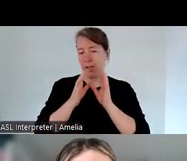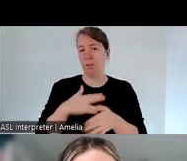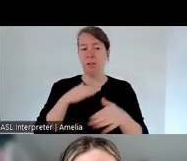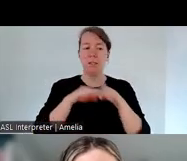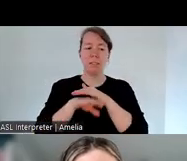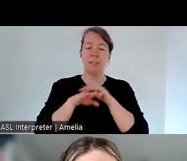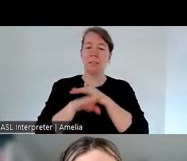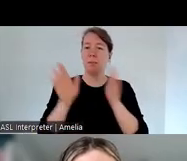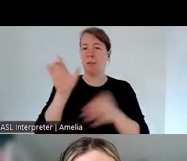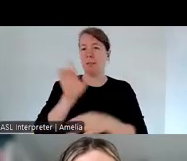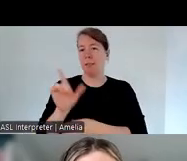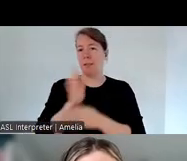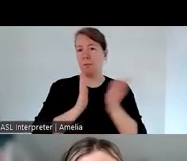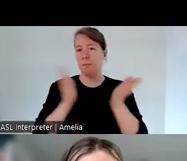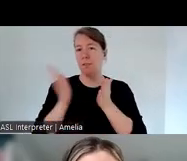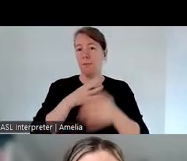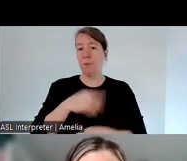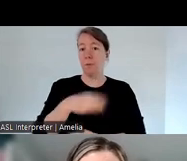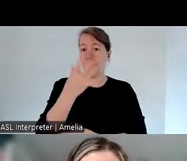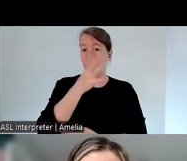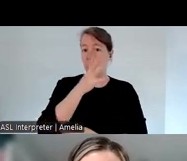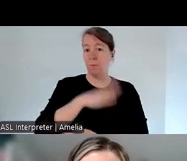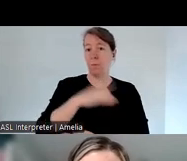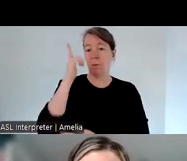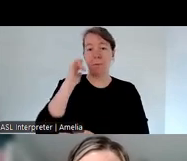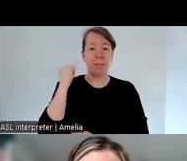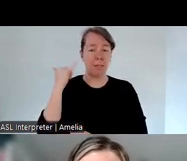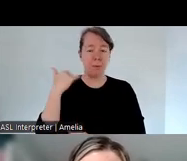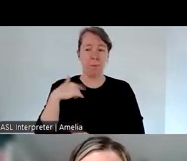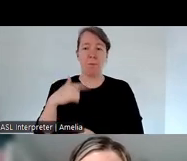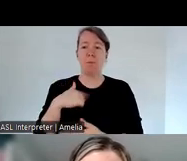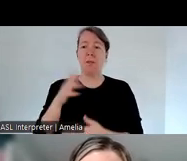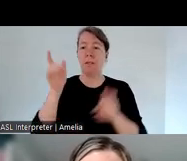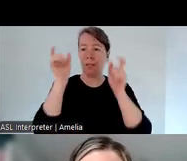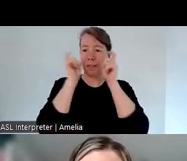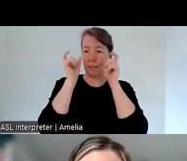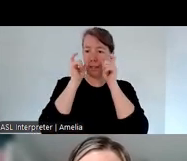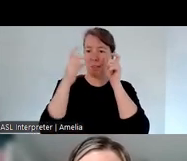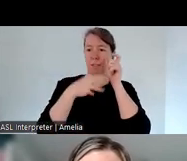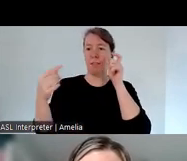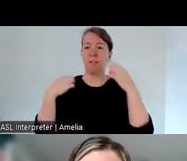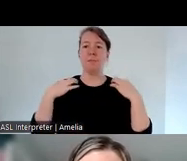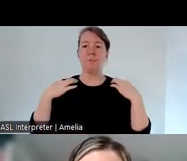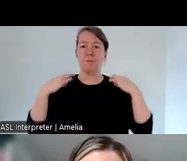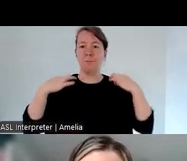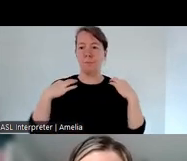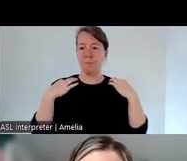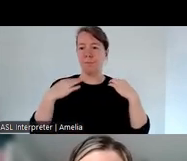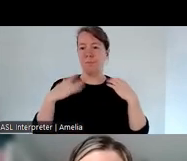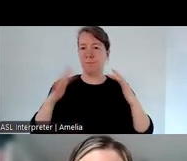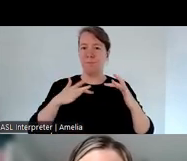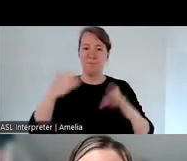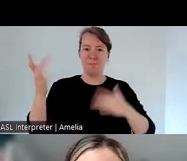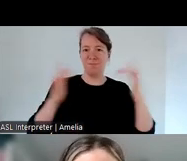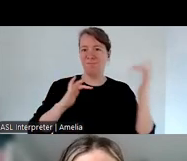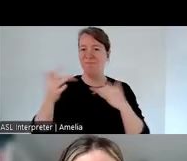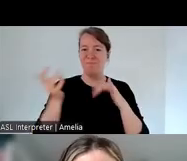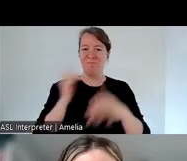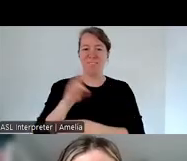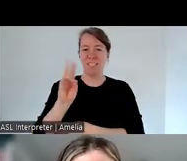Um, I'm a white woman with blonde hair. I wear glasses. Um, I'm wearing a psychedelic 70s retro shirt, uh, with brown